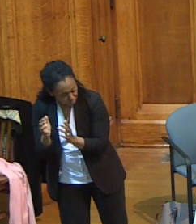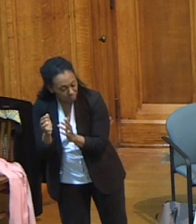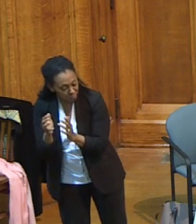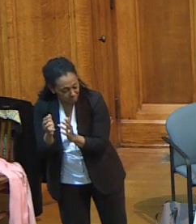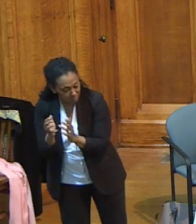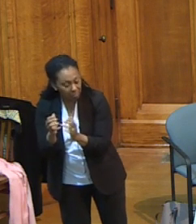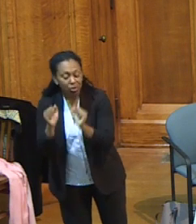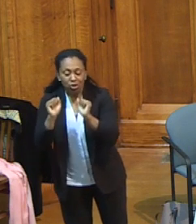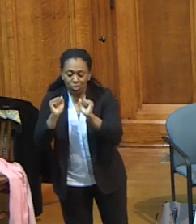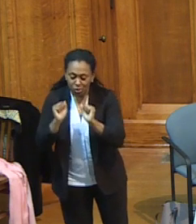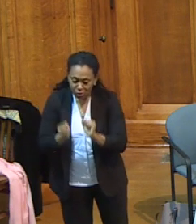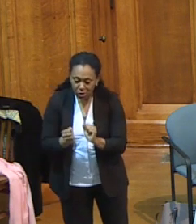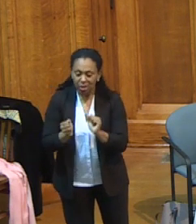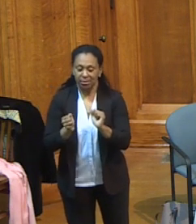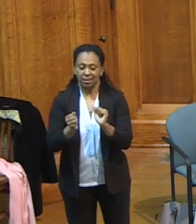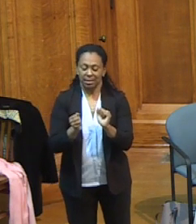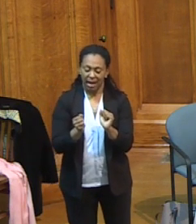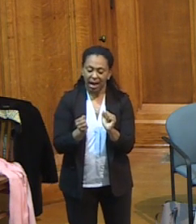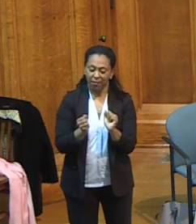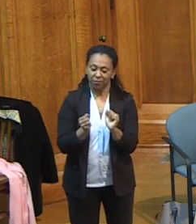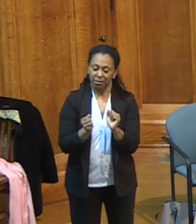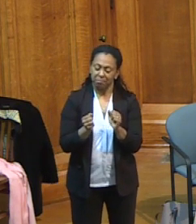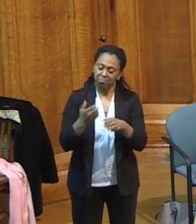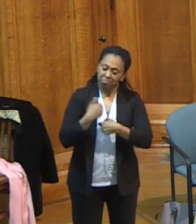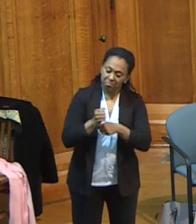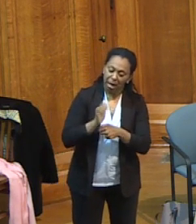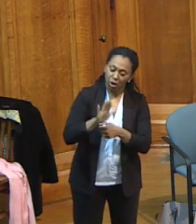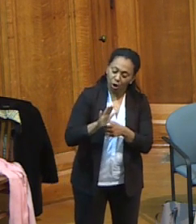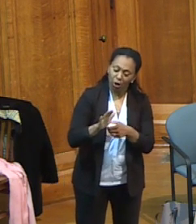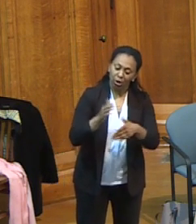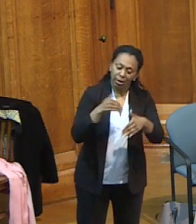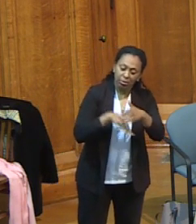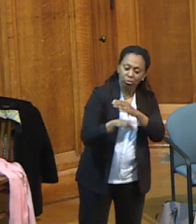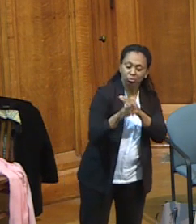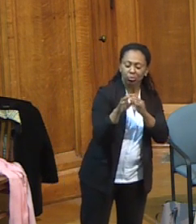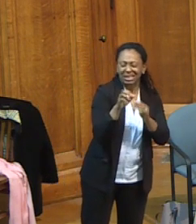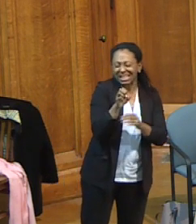turned her into an even more remarkable woman, a genius,